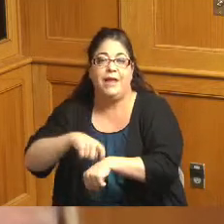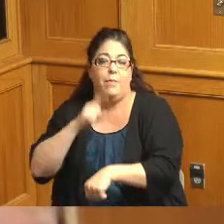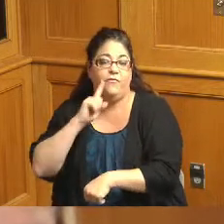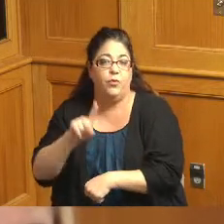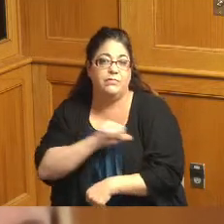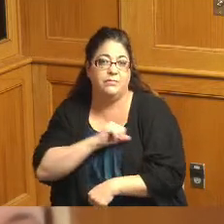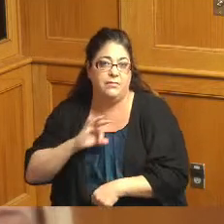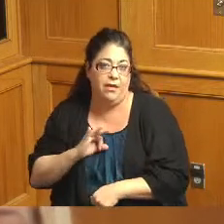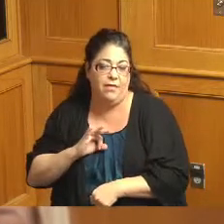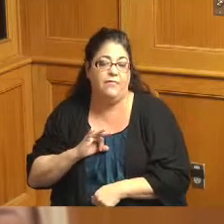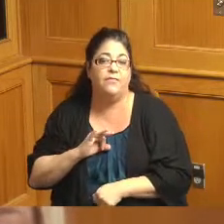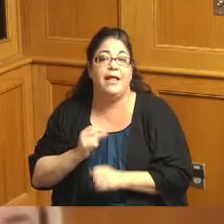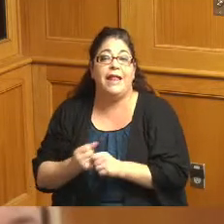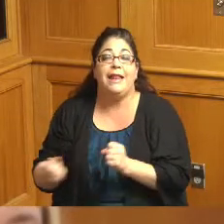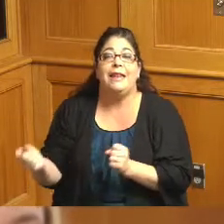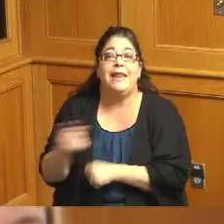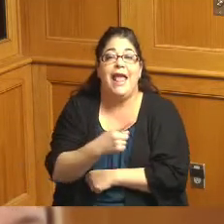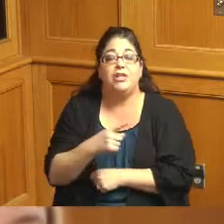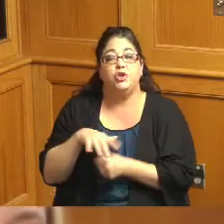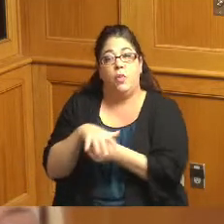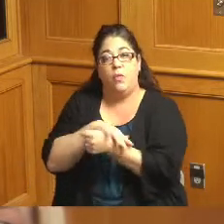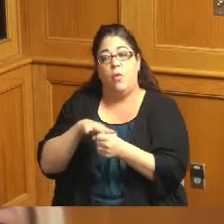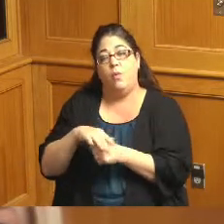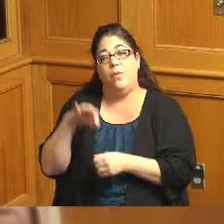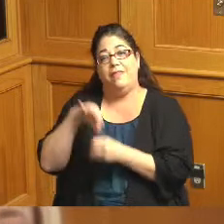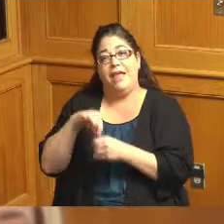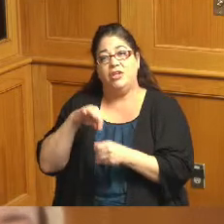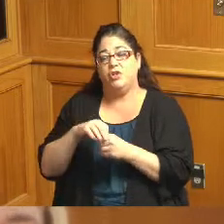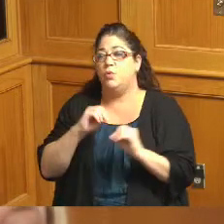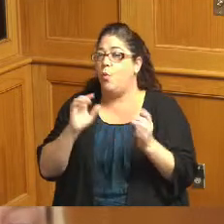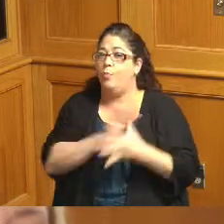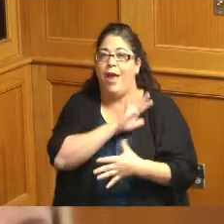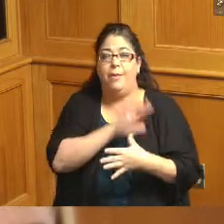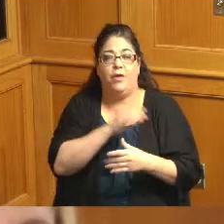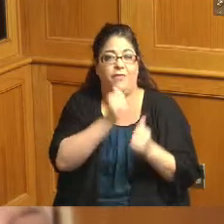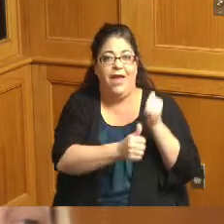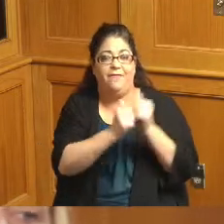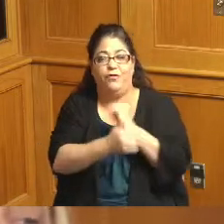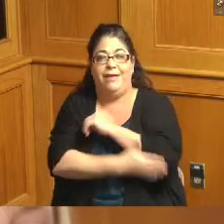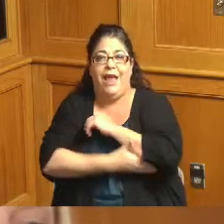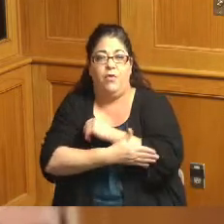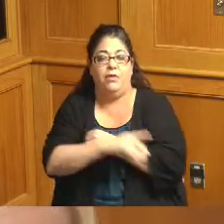a municipal election there won't be a primary in every County so we just won't have the need to